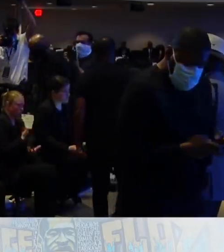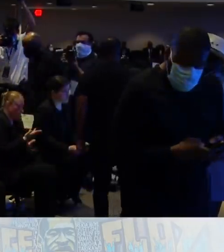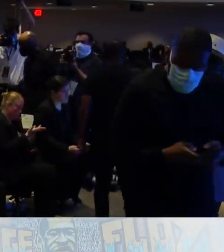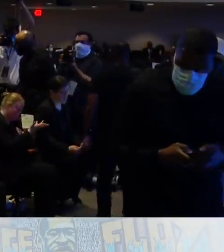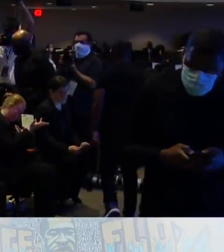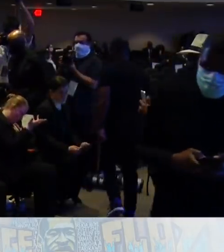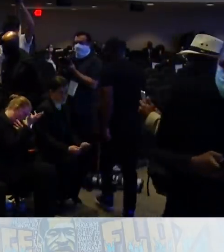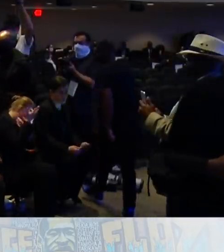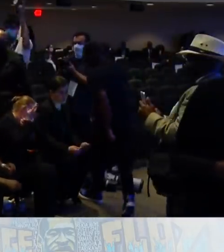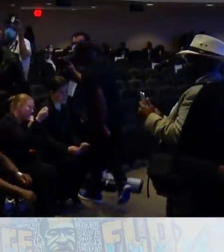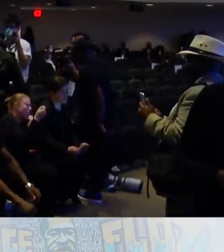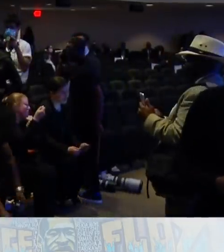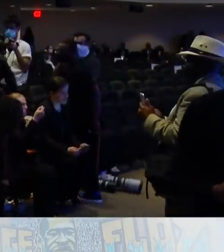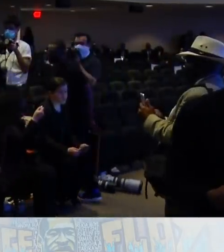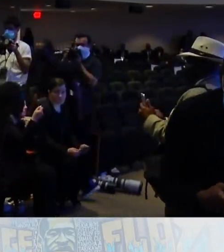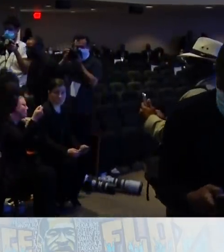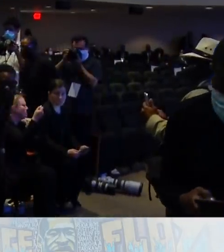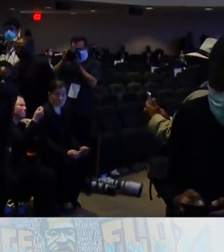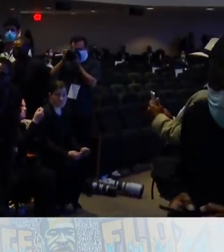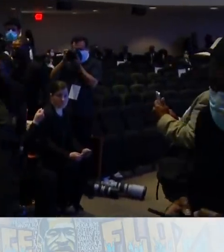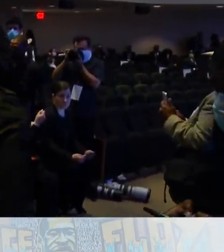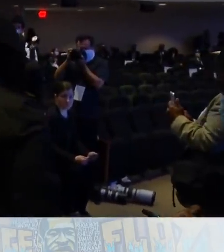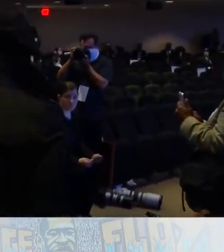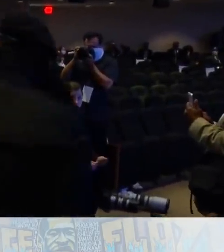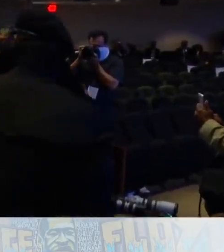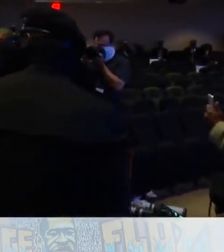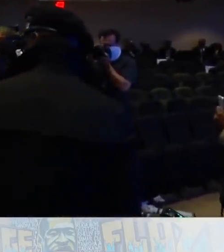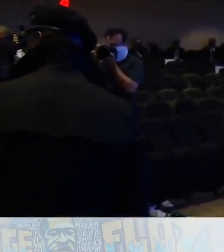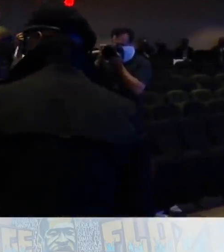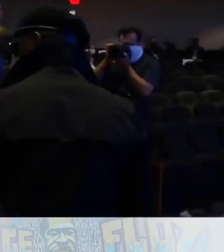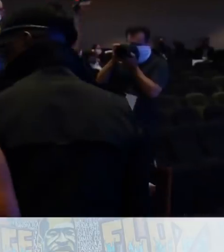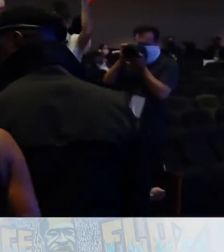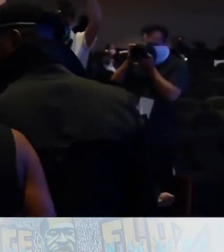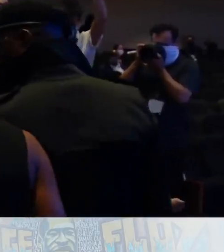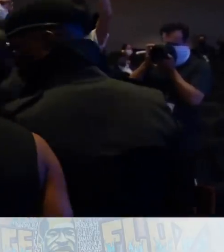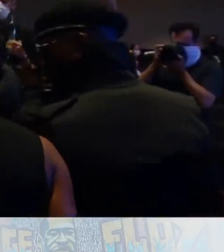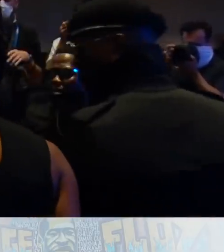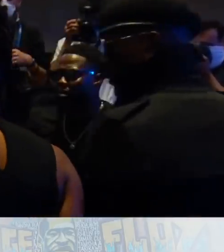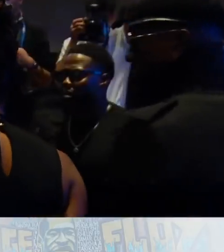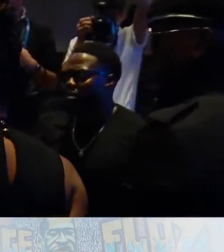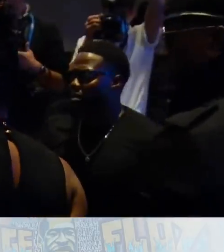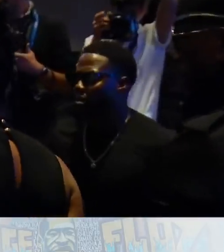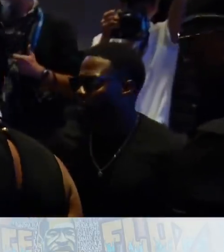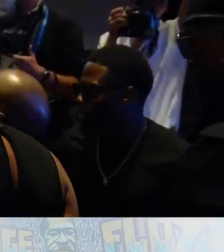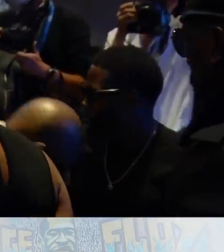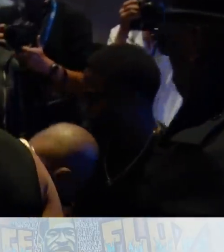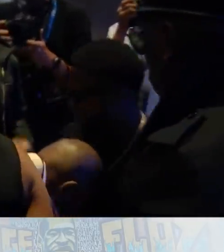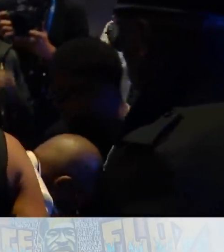OF DEATH SAID I WILL FEAR NO EVIL I WILL FEAR NO EVIL